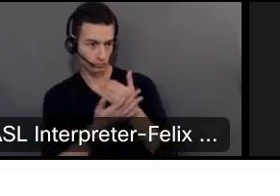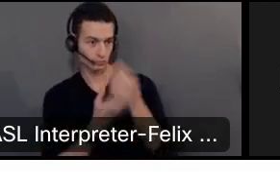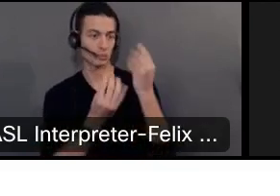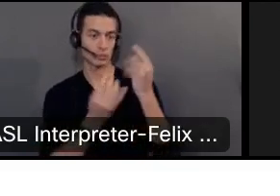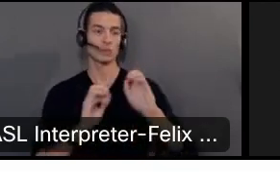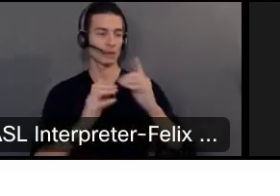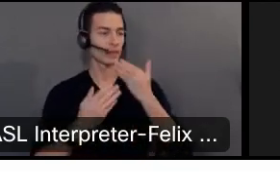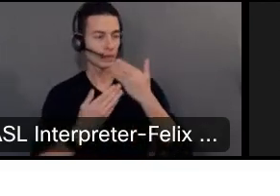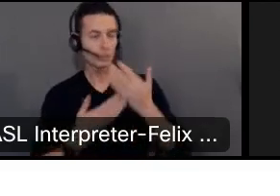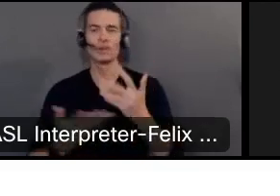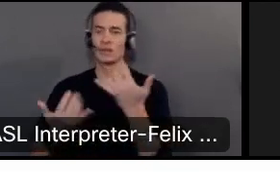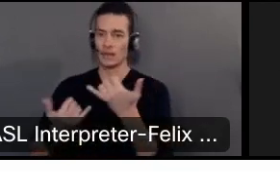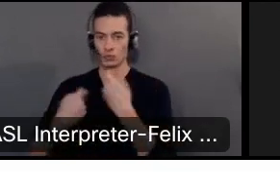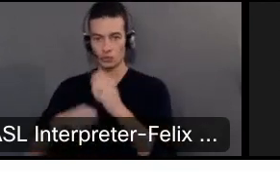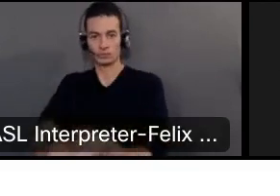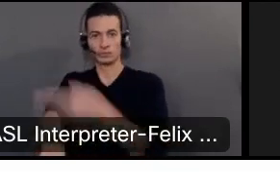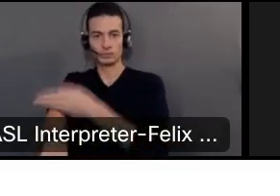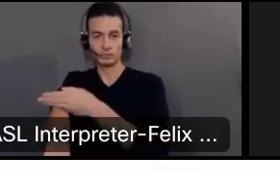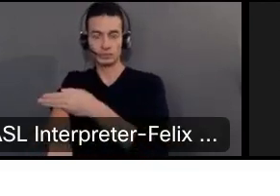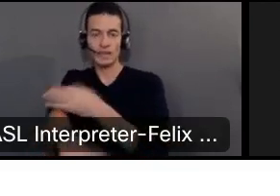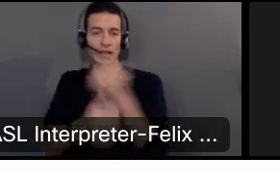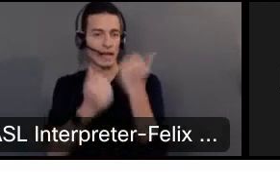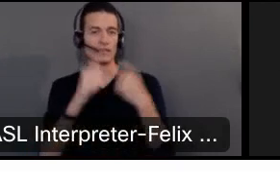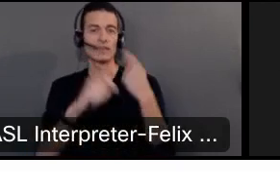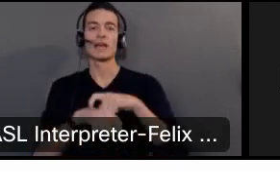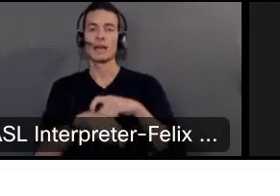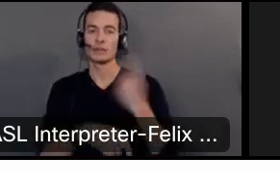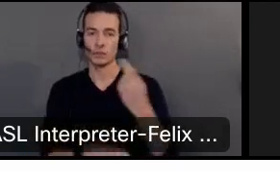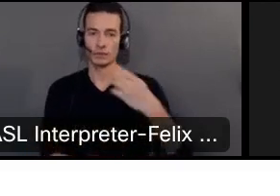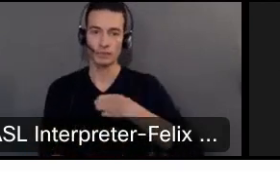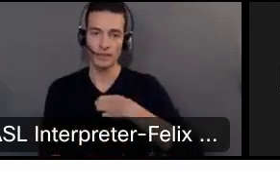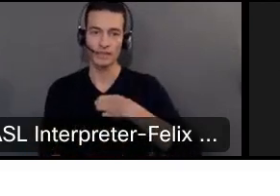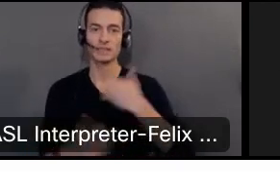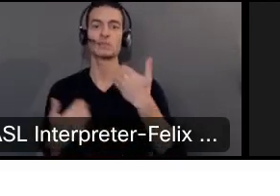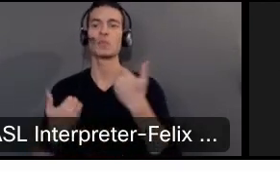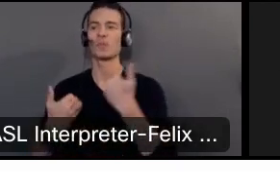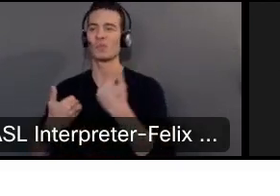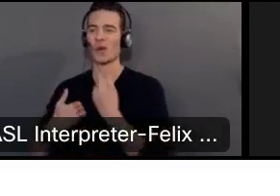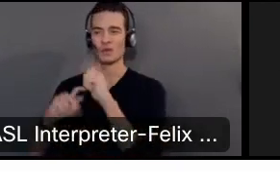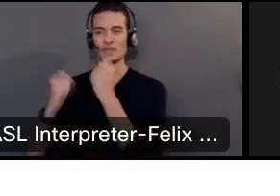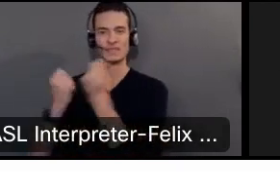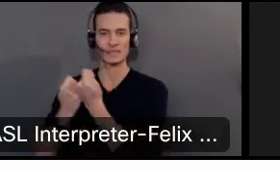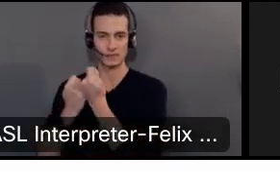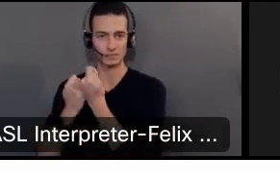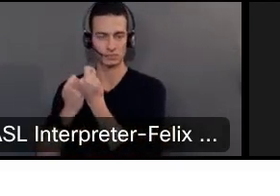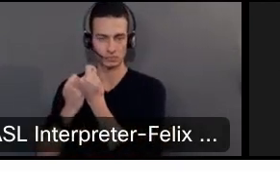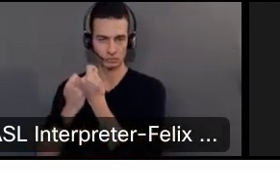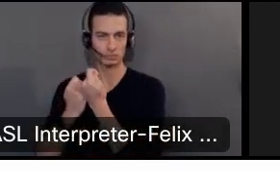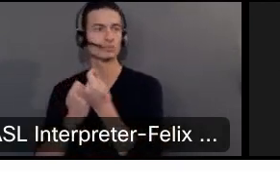So, each complaint is actually looked at there is a team that's put together supervisors gives an investigation of full review.